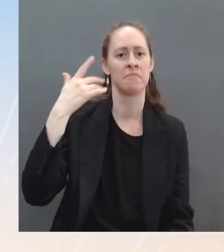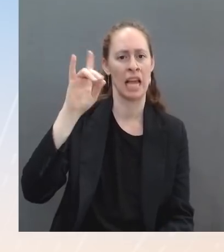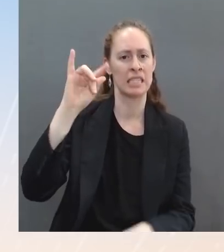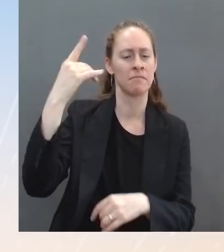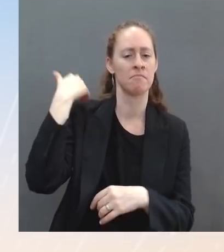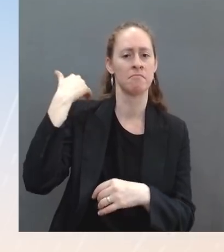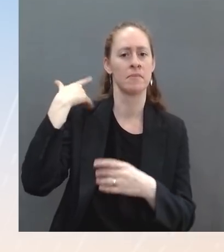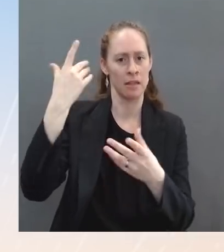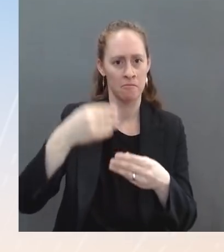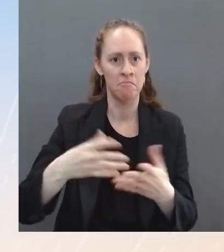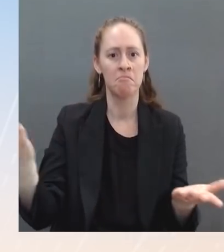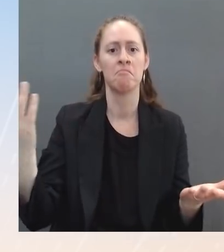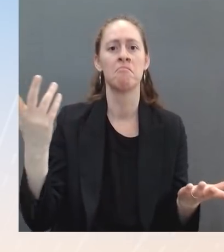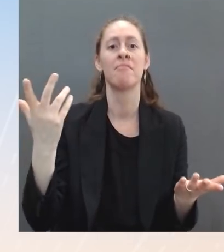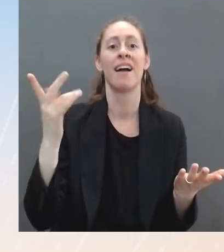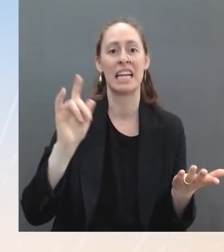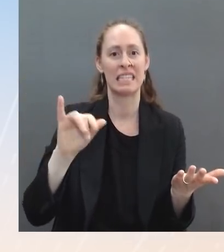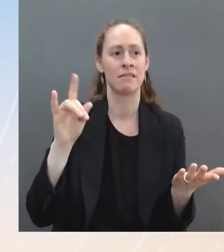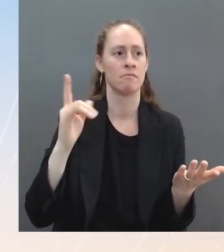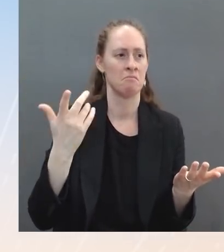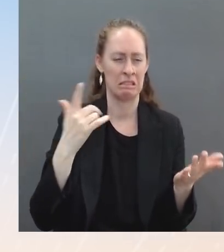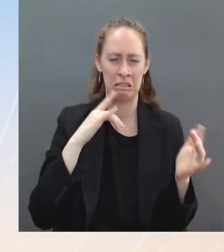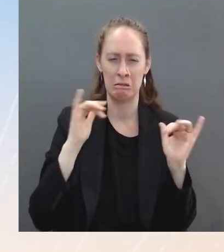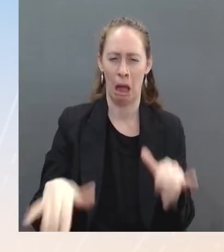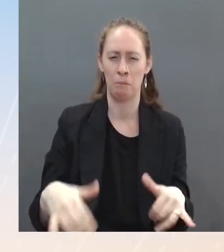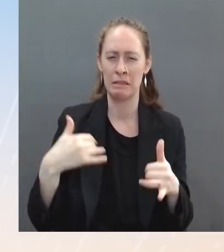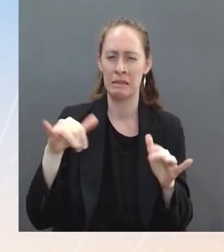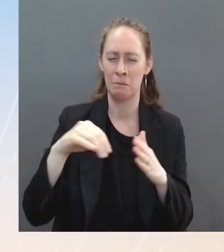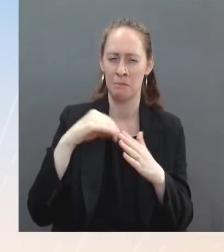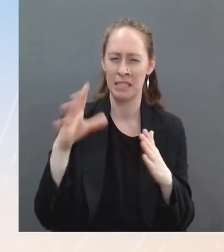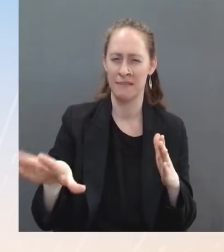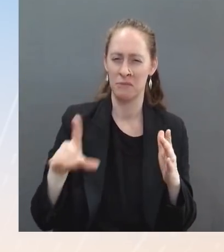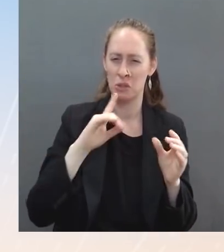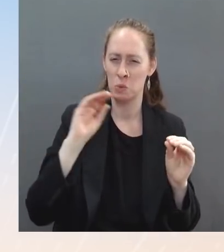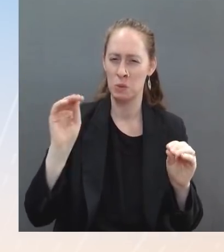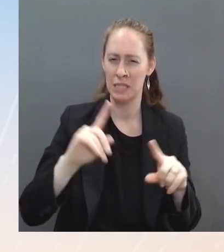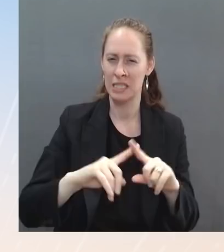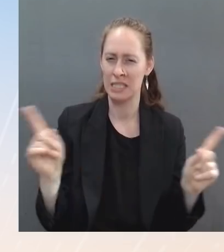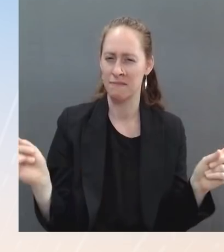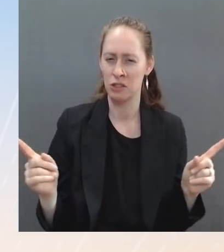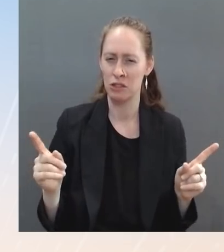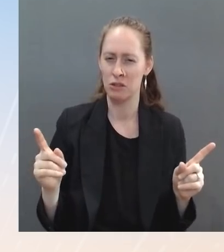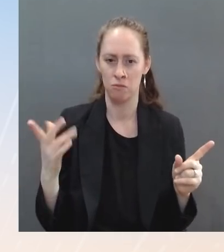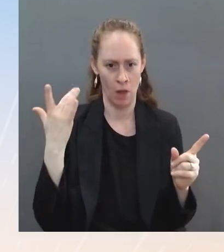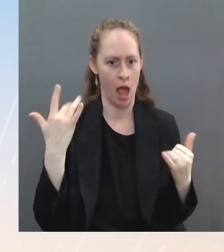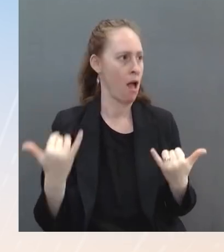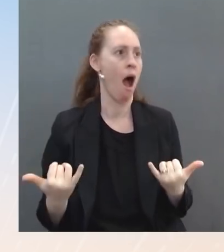that this move is going to have an impact this time? Ms. Bedingfield: Well, this is -- as you heard Brian say,